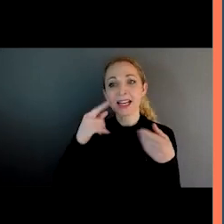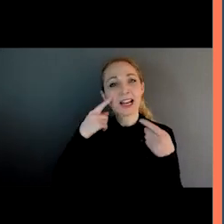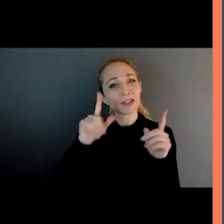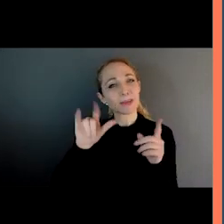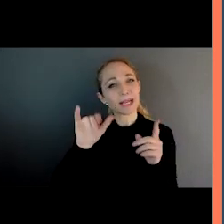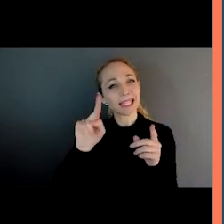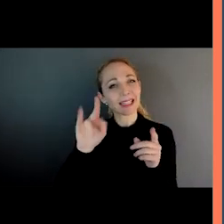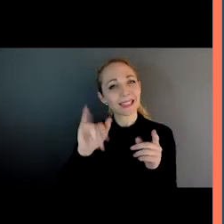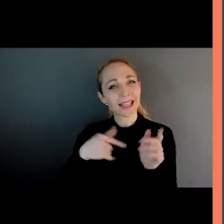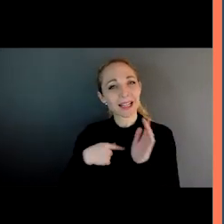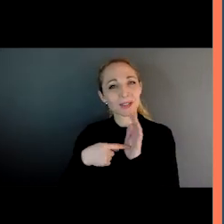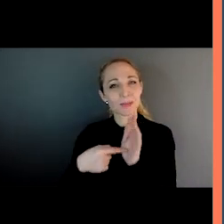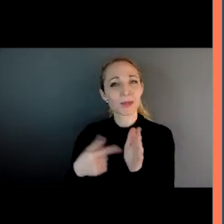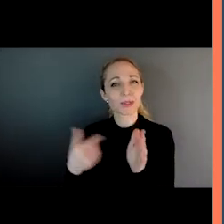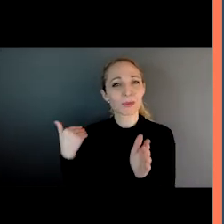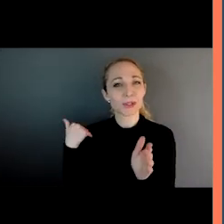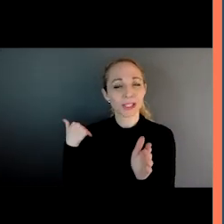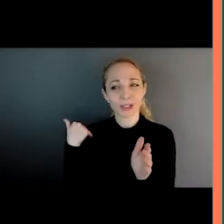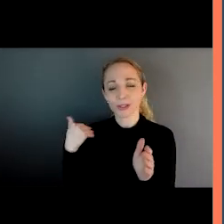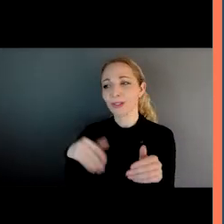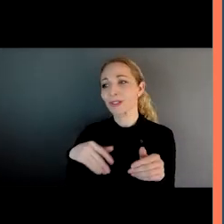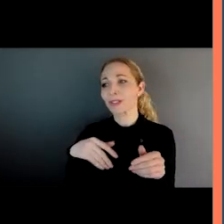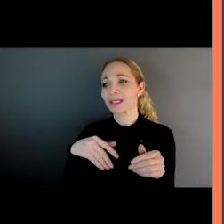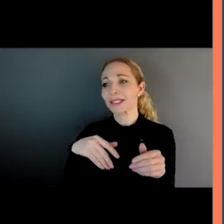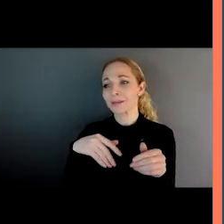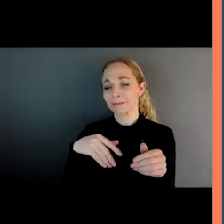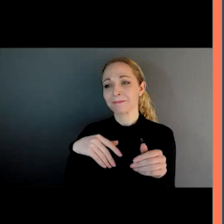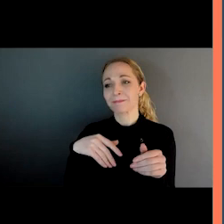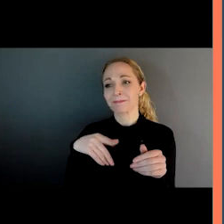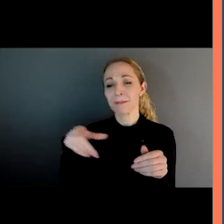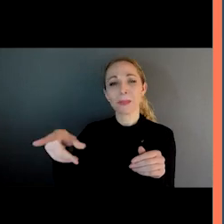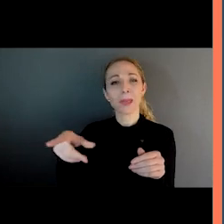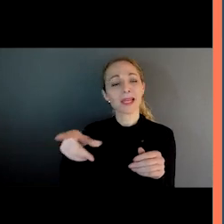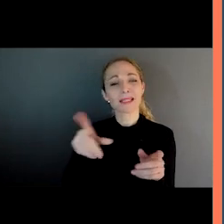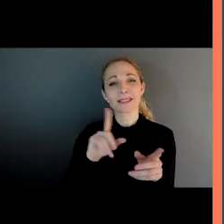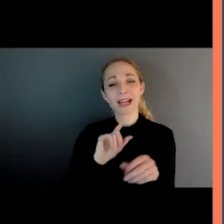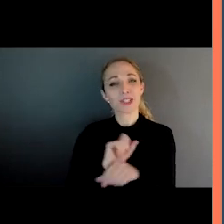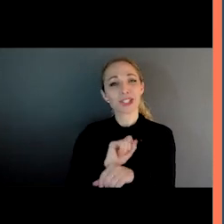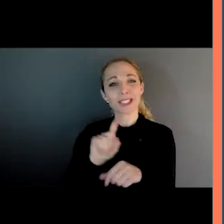EARLIER, THIS IS ACTUALLY JUST A BLOG THAT IS SET TO PRIVATE CONTENT.